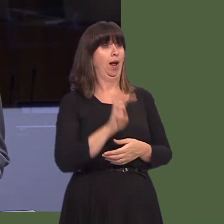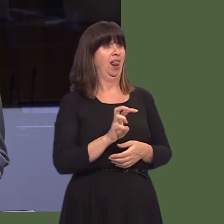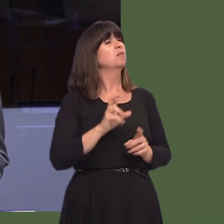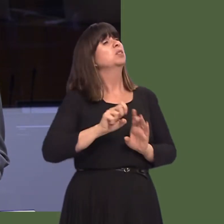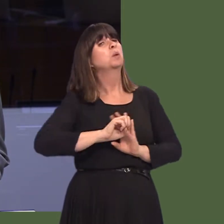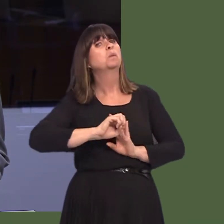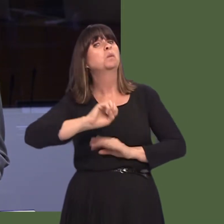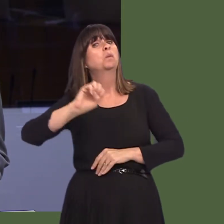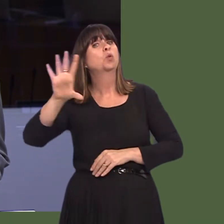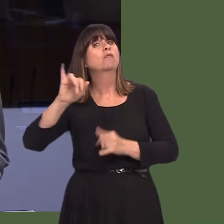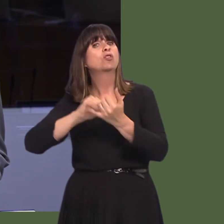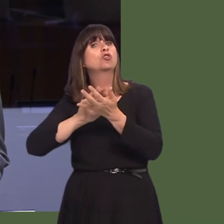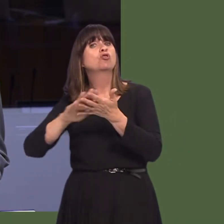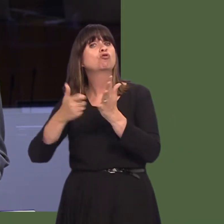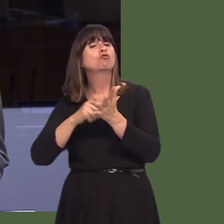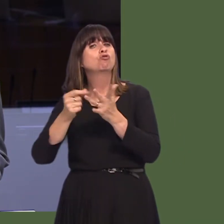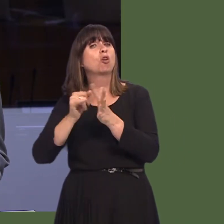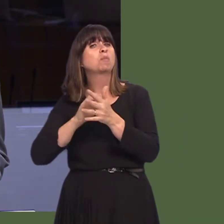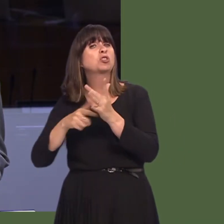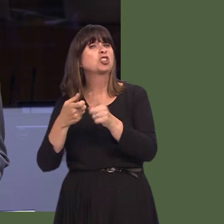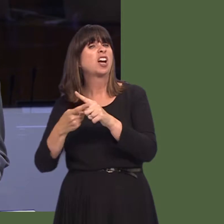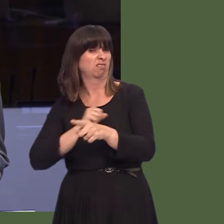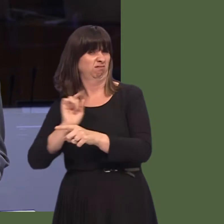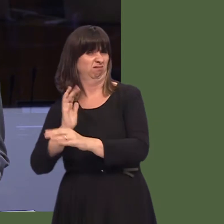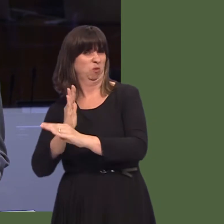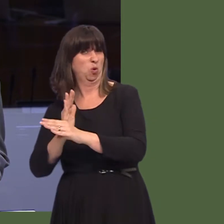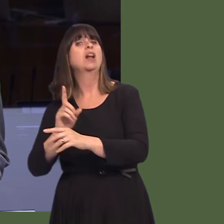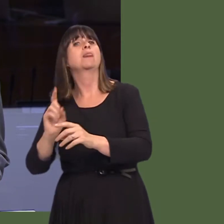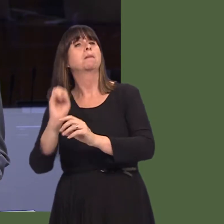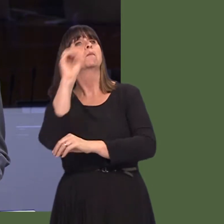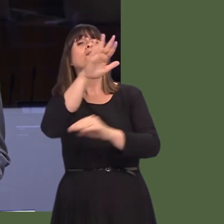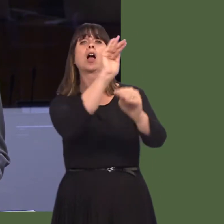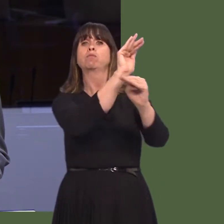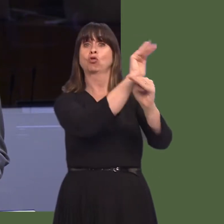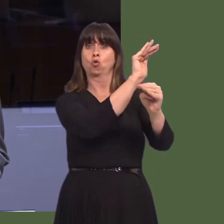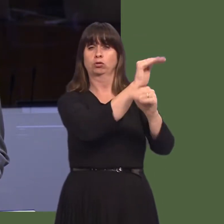He moved from mid Wales to Shropshire, where his job took him, and then went to work abroad.